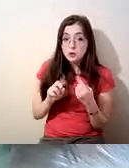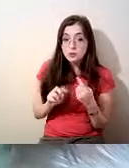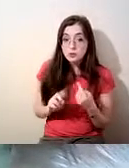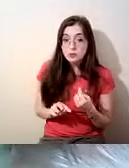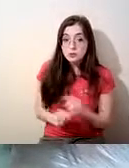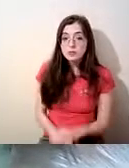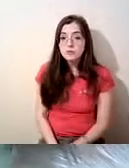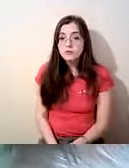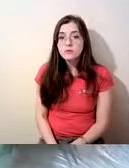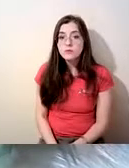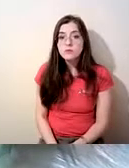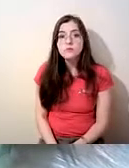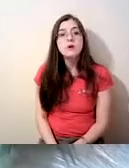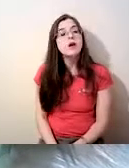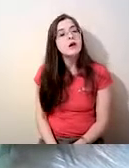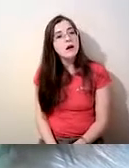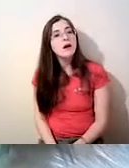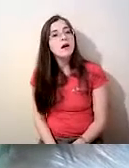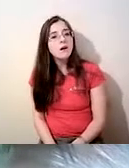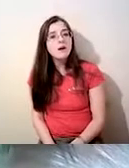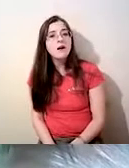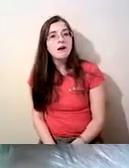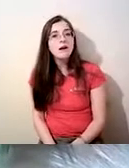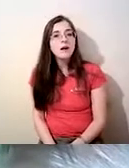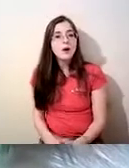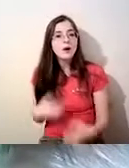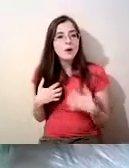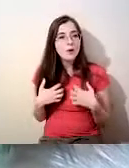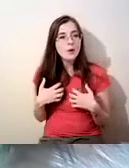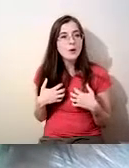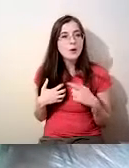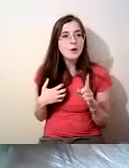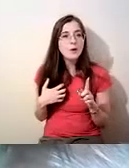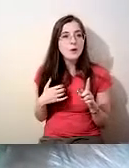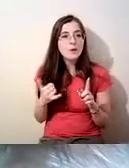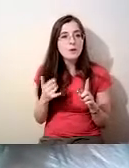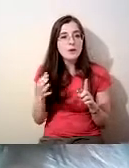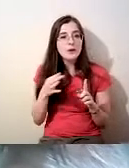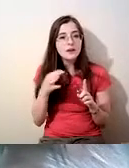oh outcast seems to have a feedback so maybe we could invite oprah to share with us